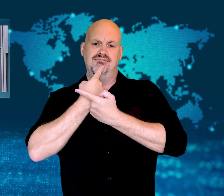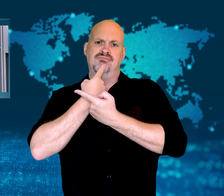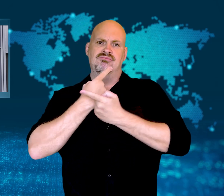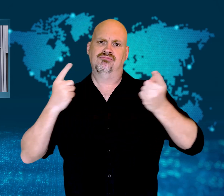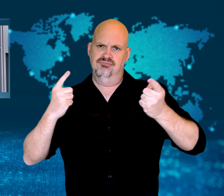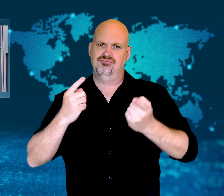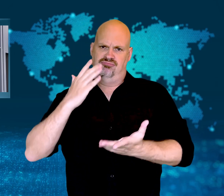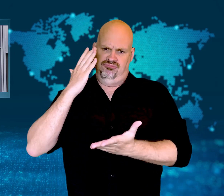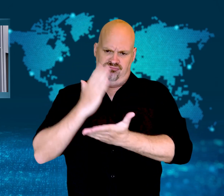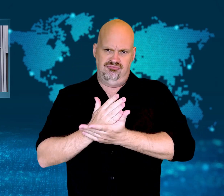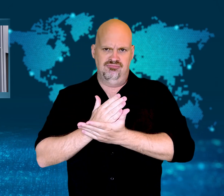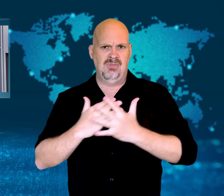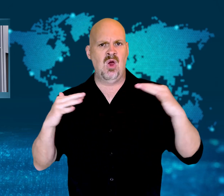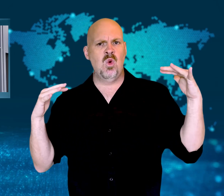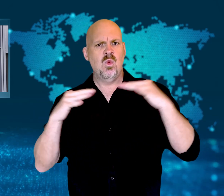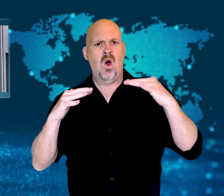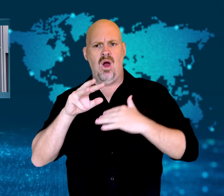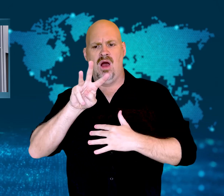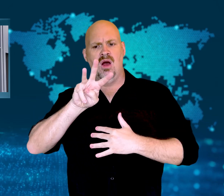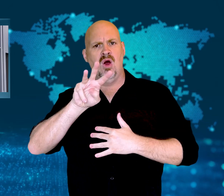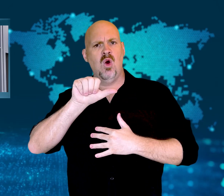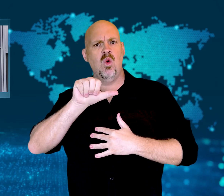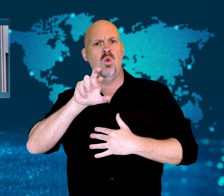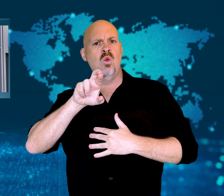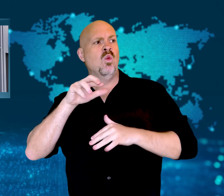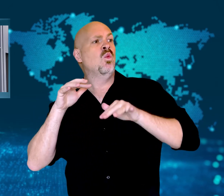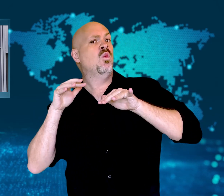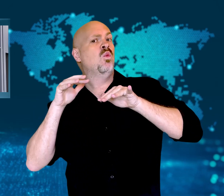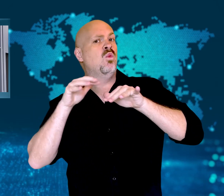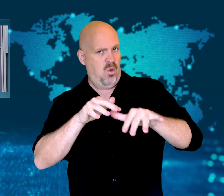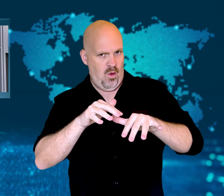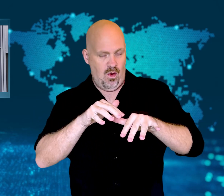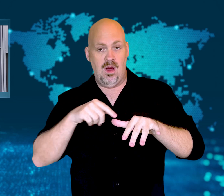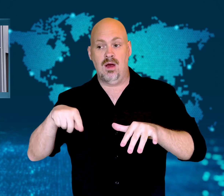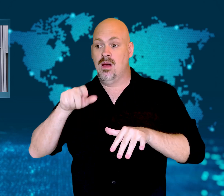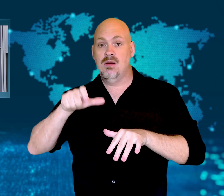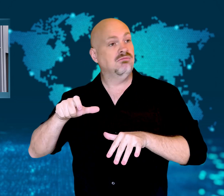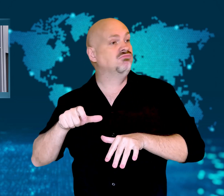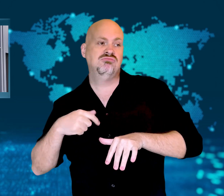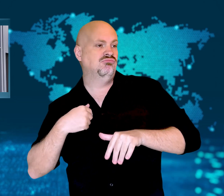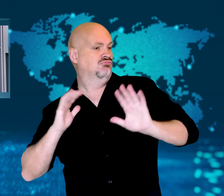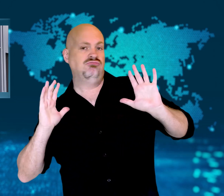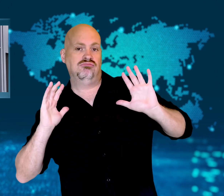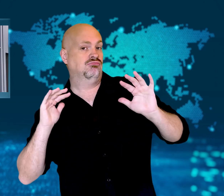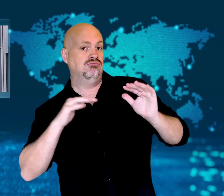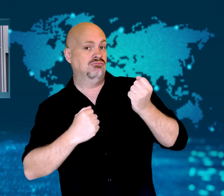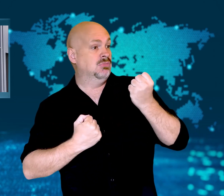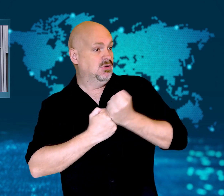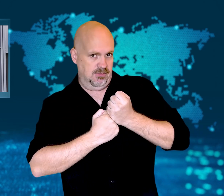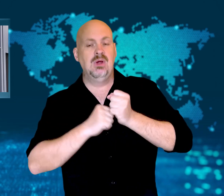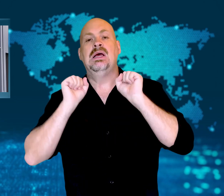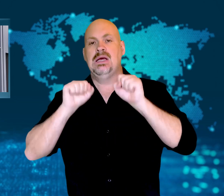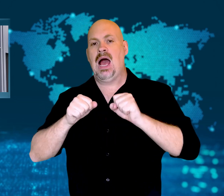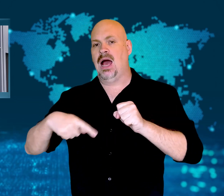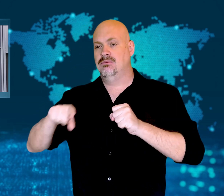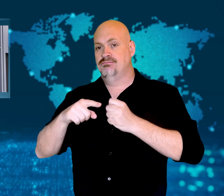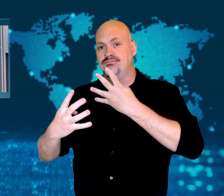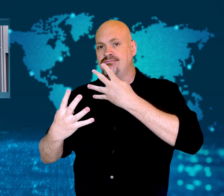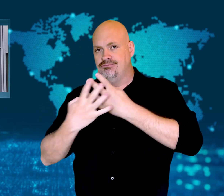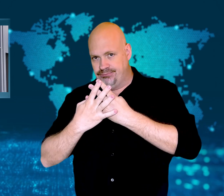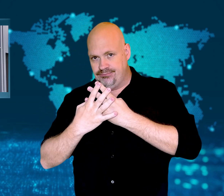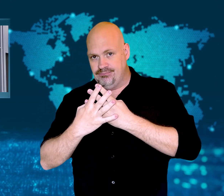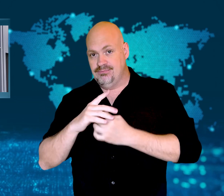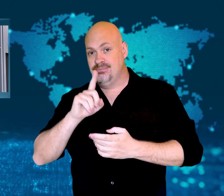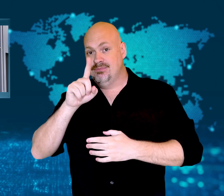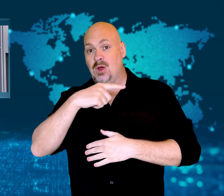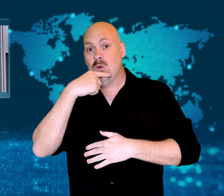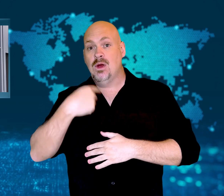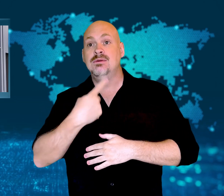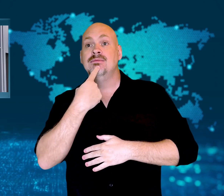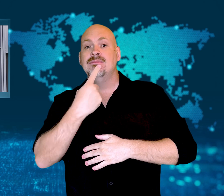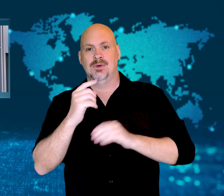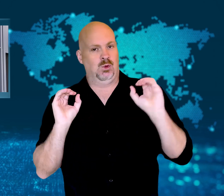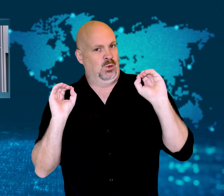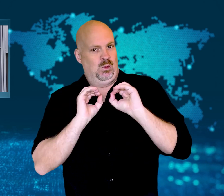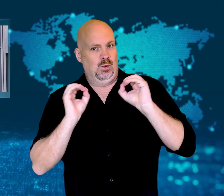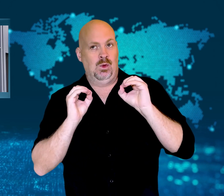If the country declared war, they could be jailed,